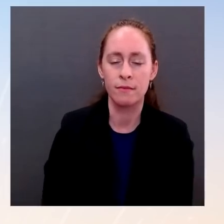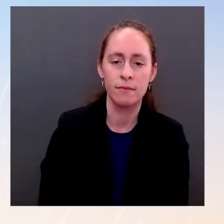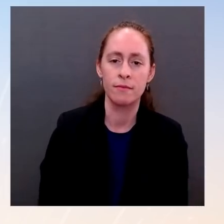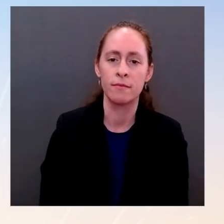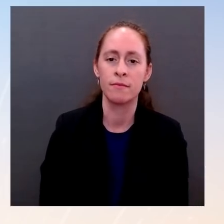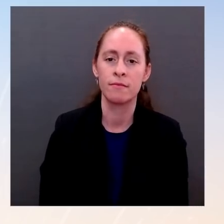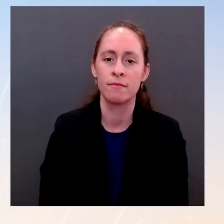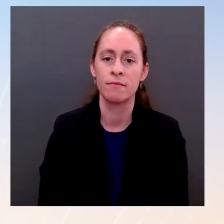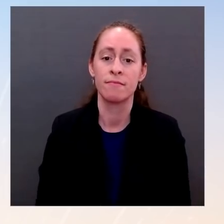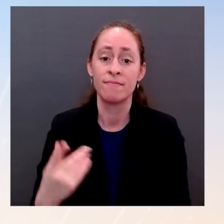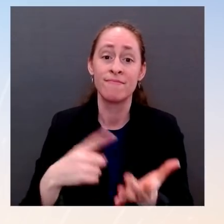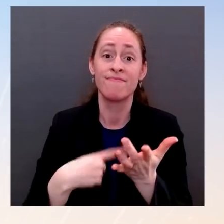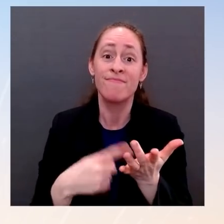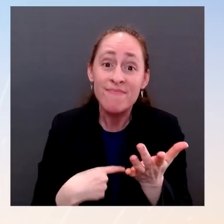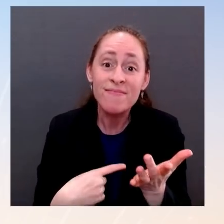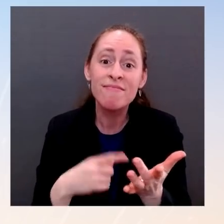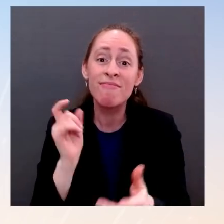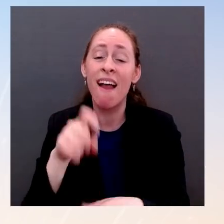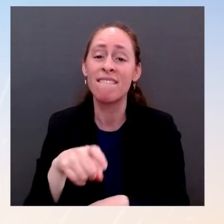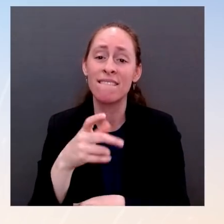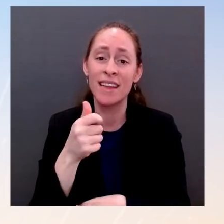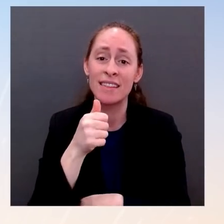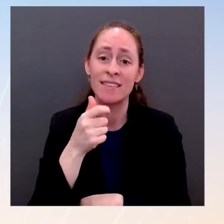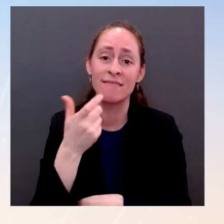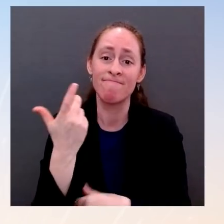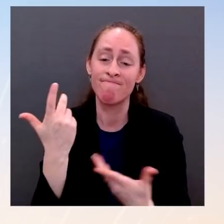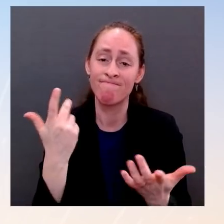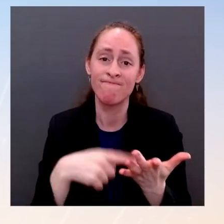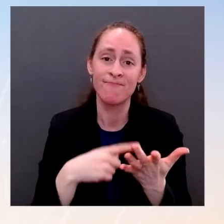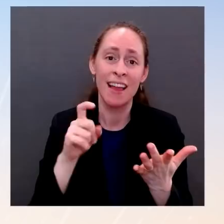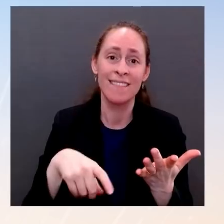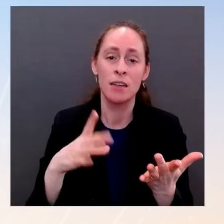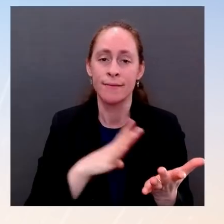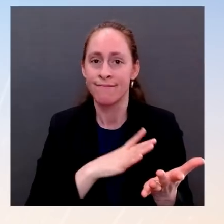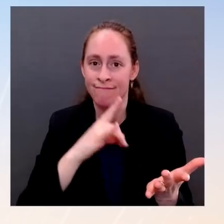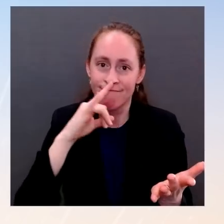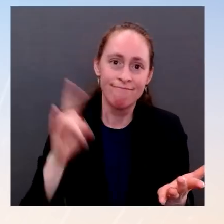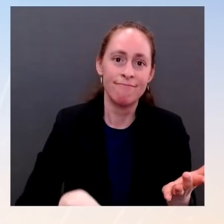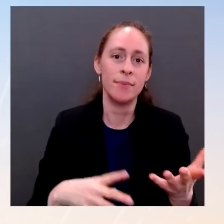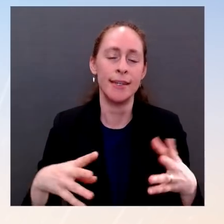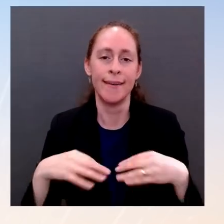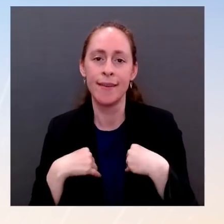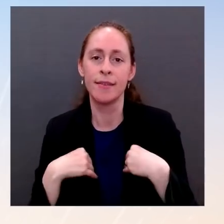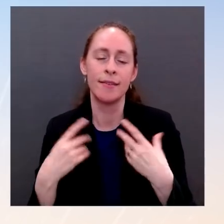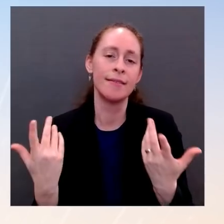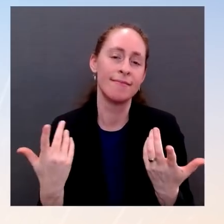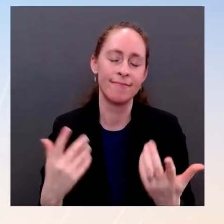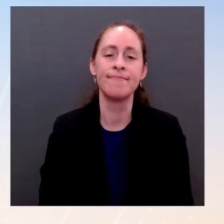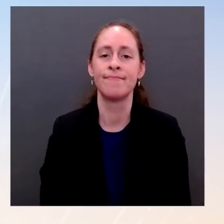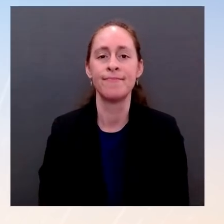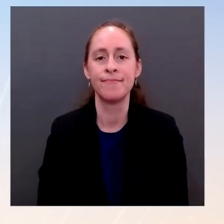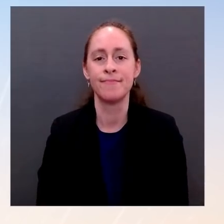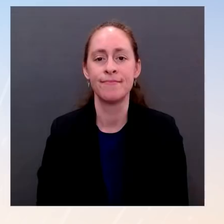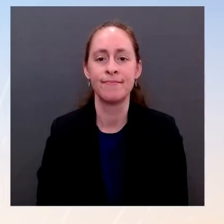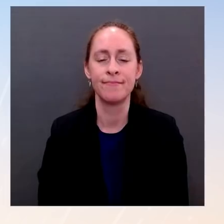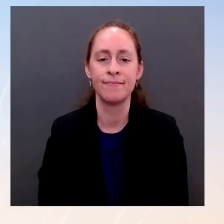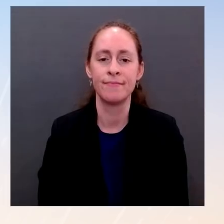But think of the counterfactual. Think if Russia's aggression in the heart of Europe went unchecked. Possibly the largest land invasion